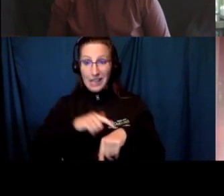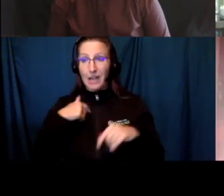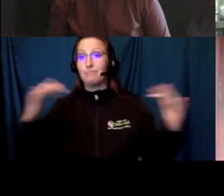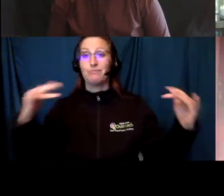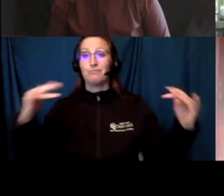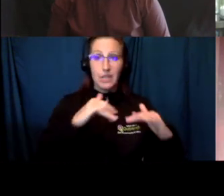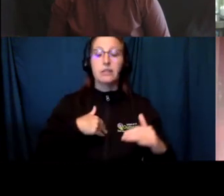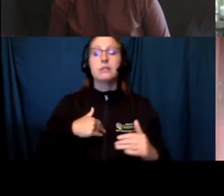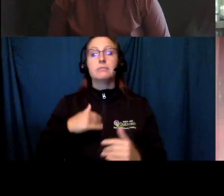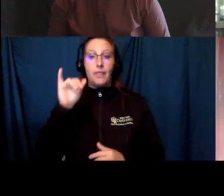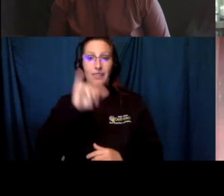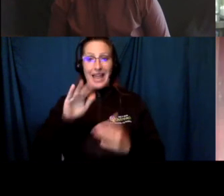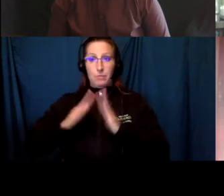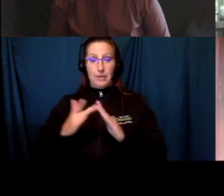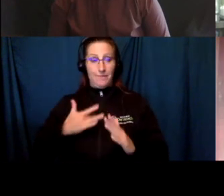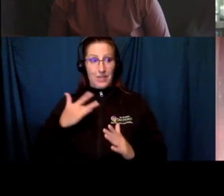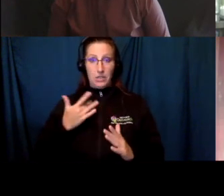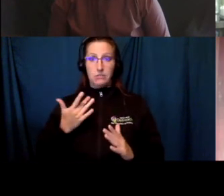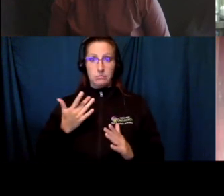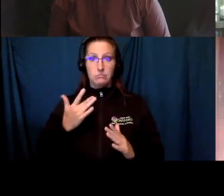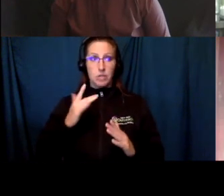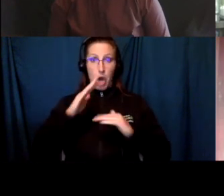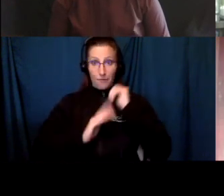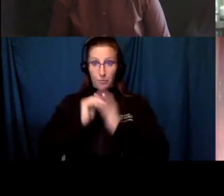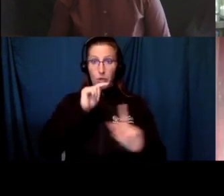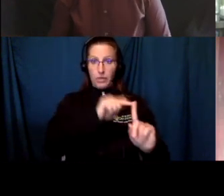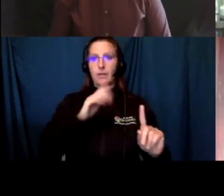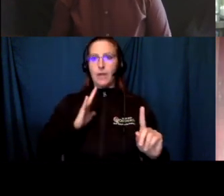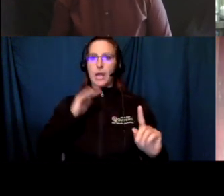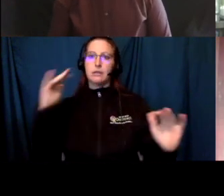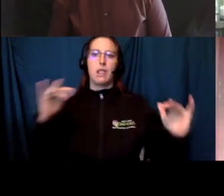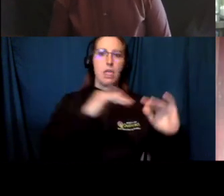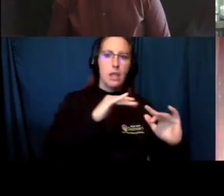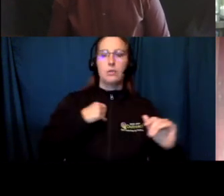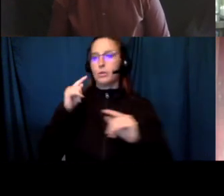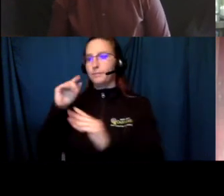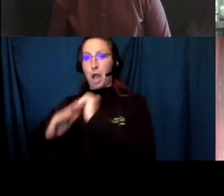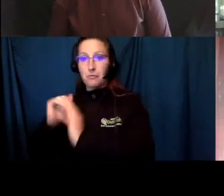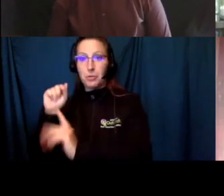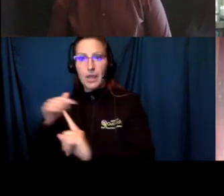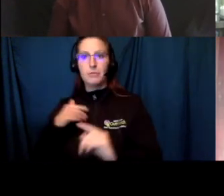comfortable in that place and so that's become quite the event. And Jeannie is really masterful